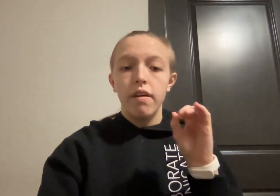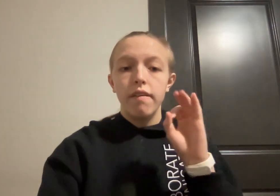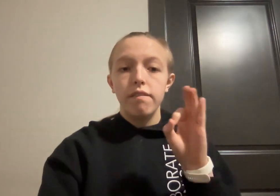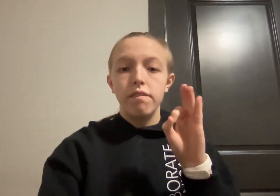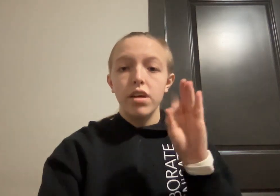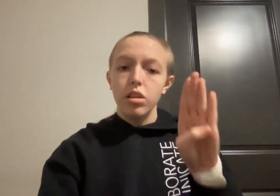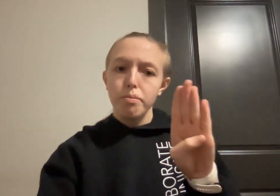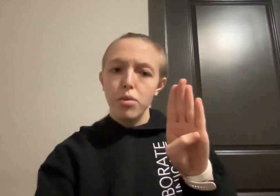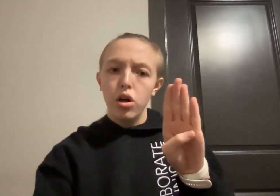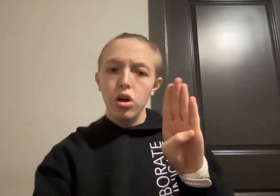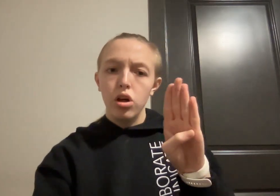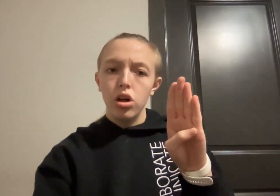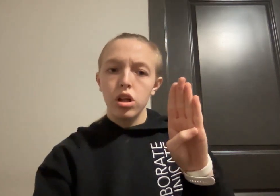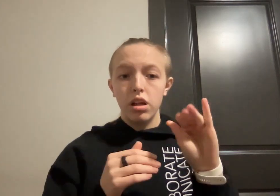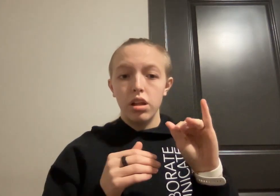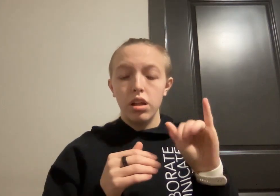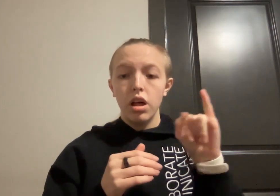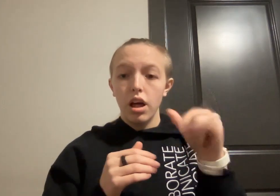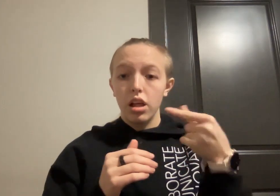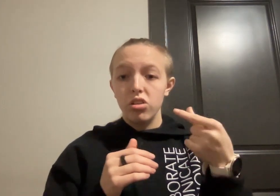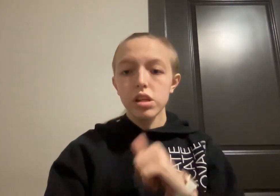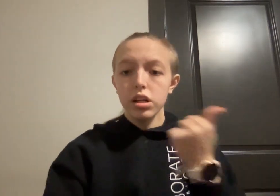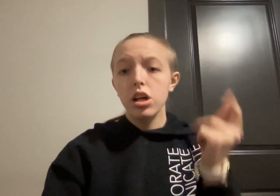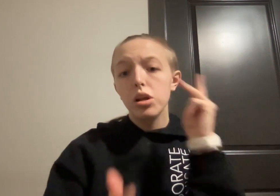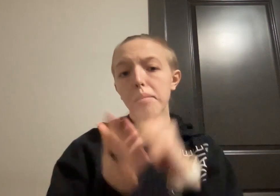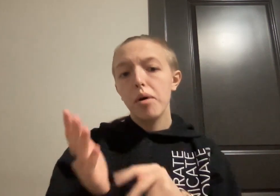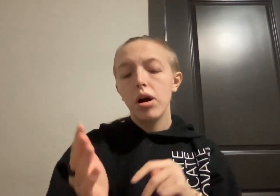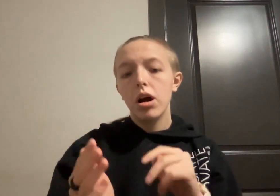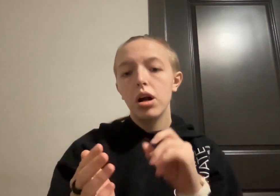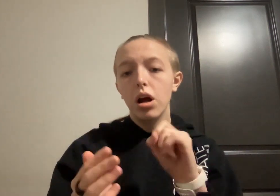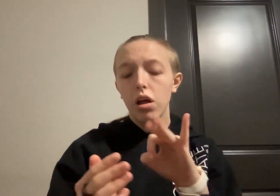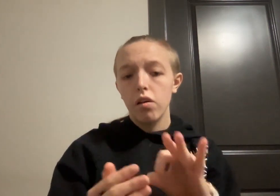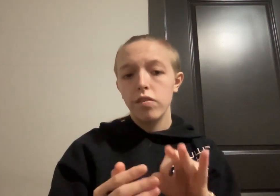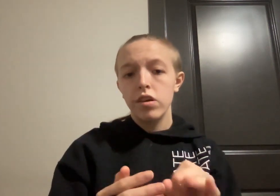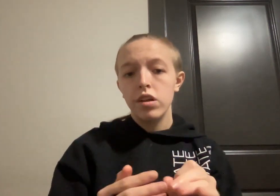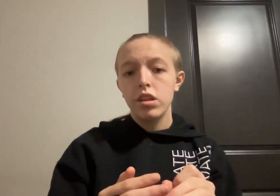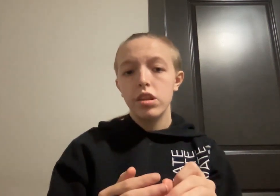Facebook, Instagram